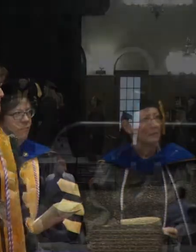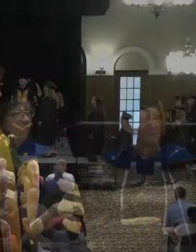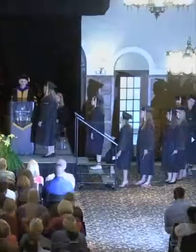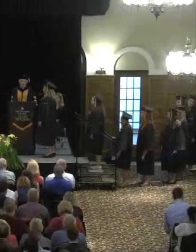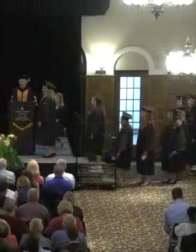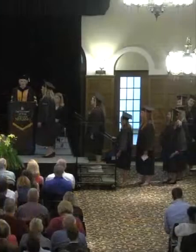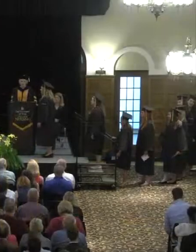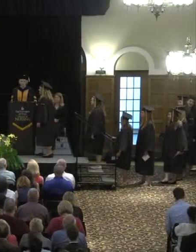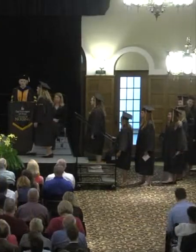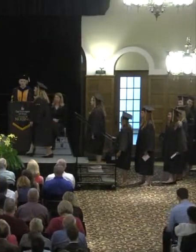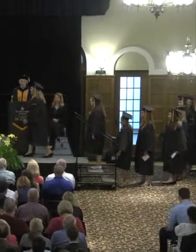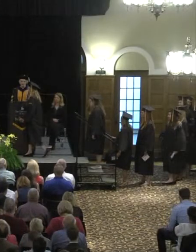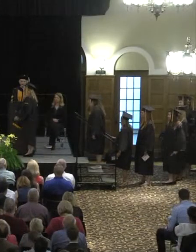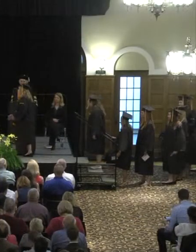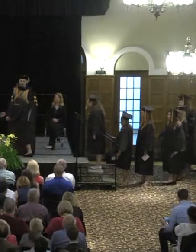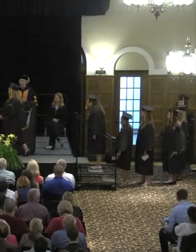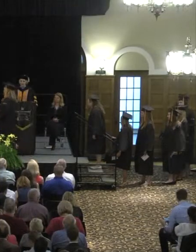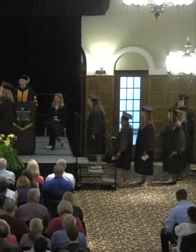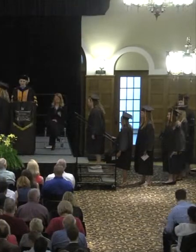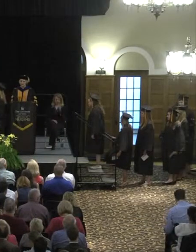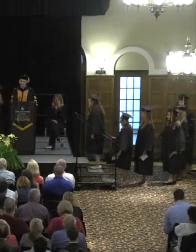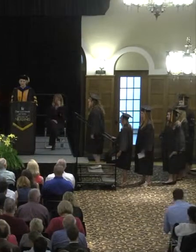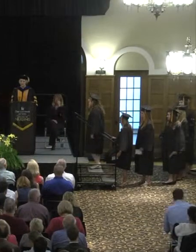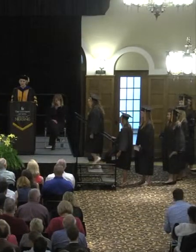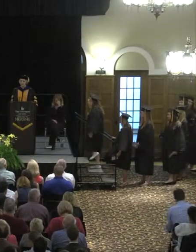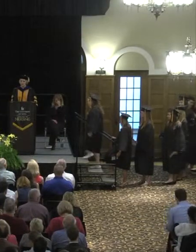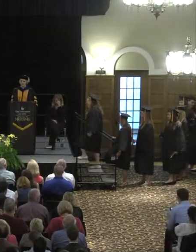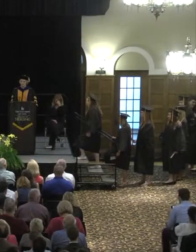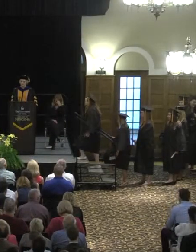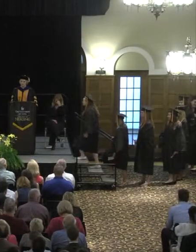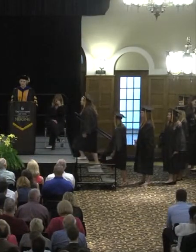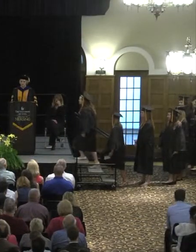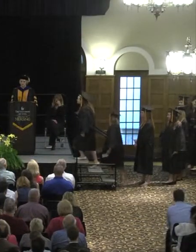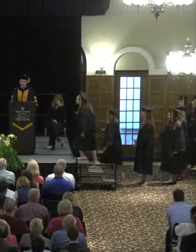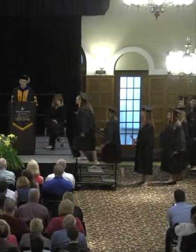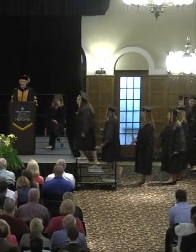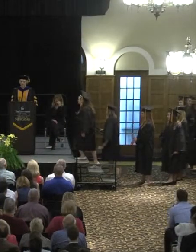Laura Houghton, BSN, Bachelor of Science in Nursing,